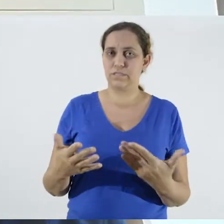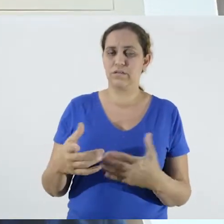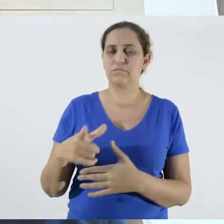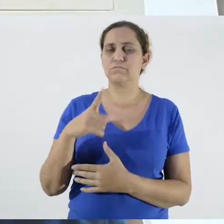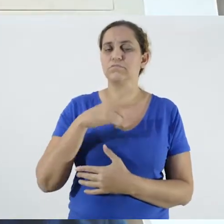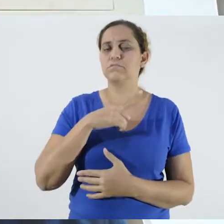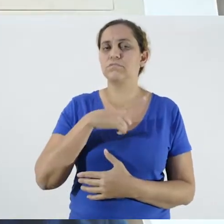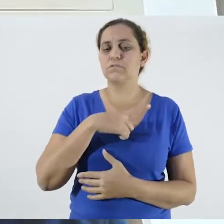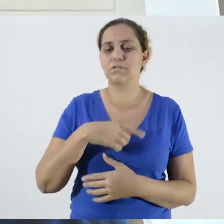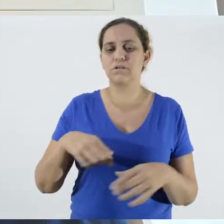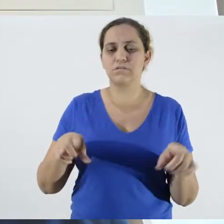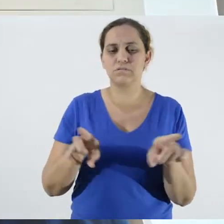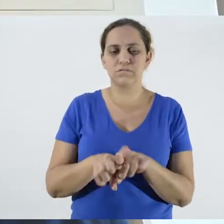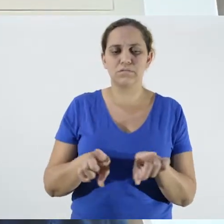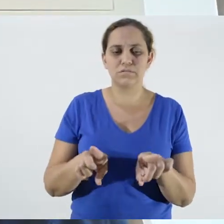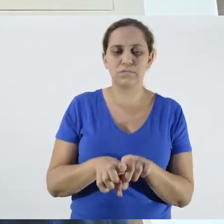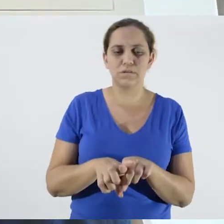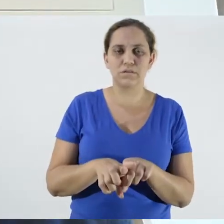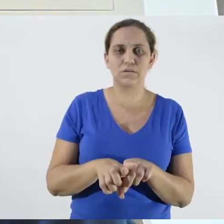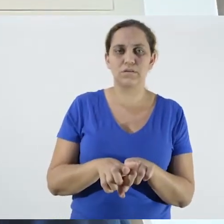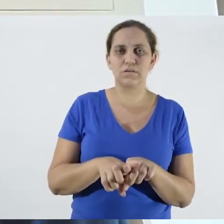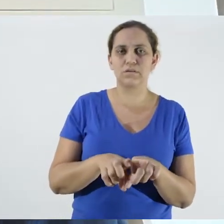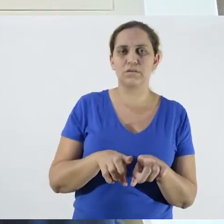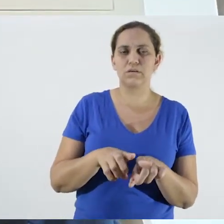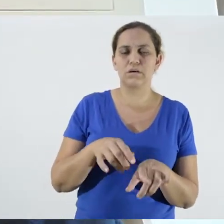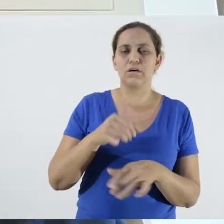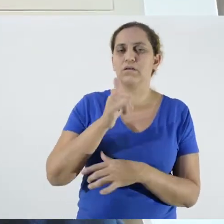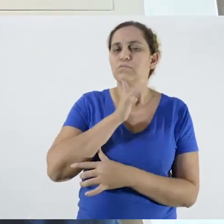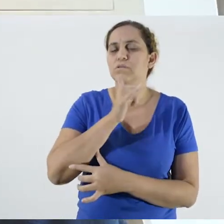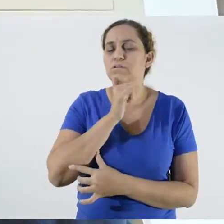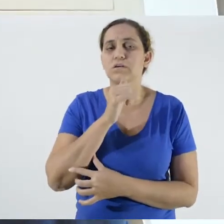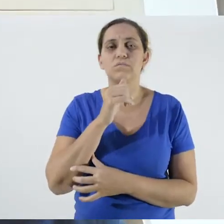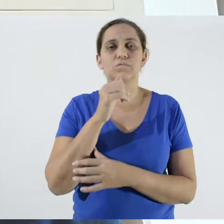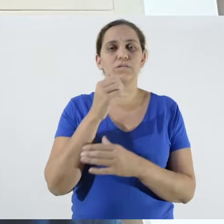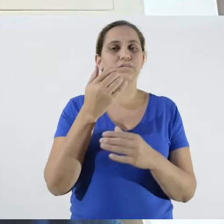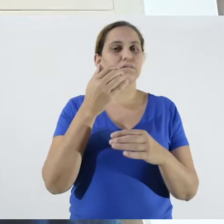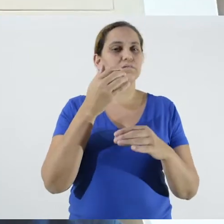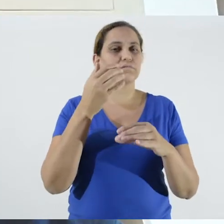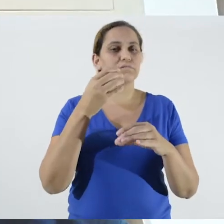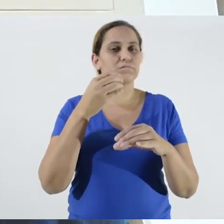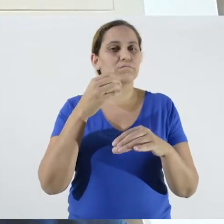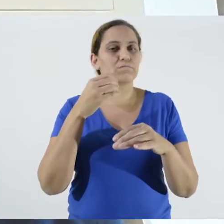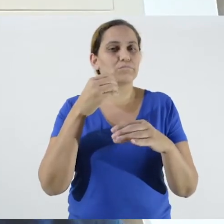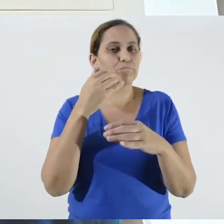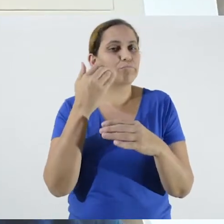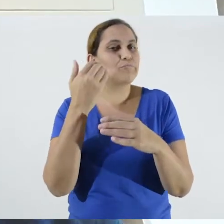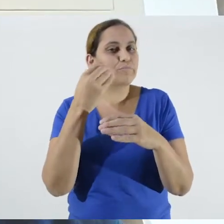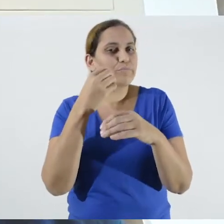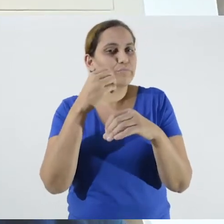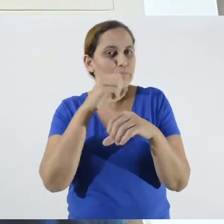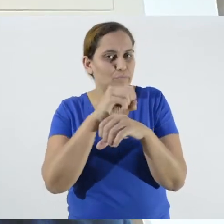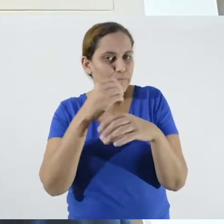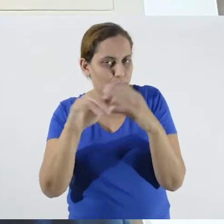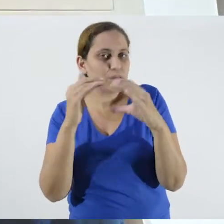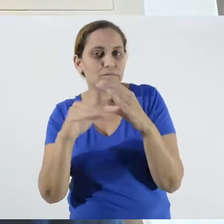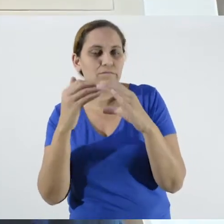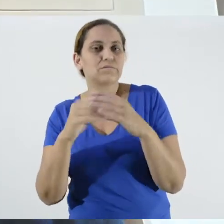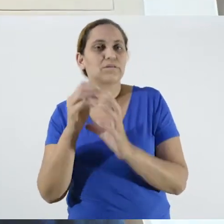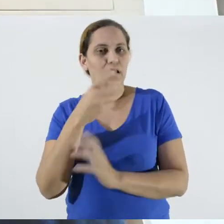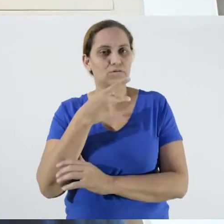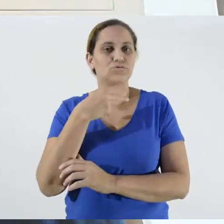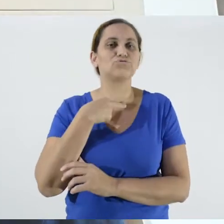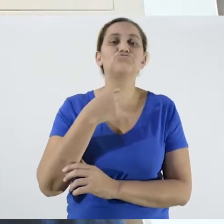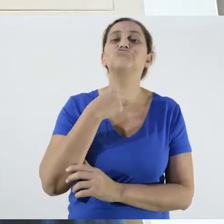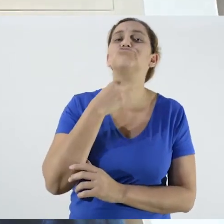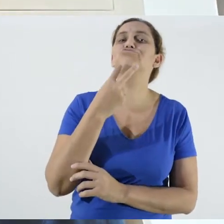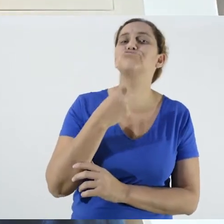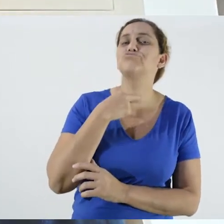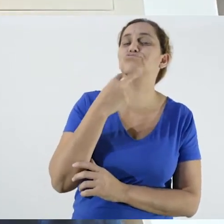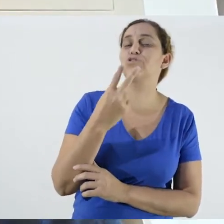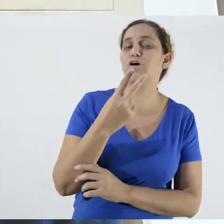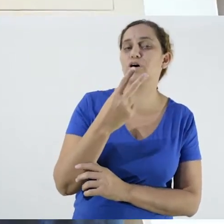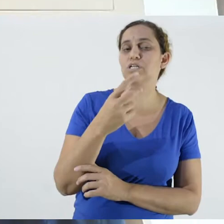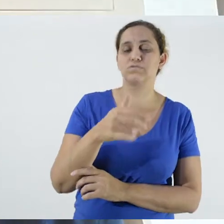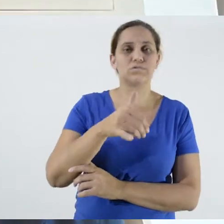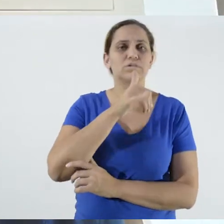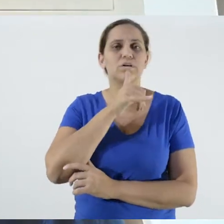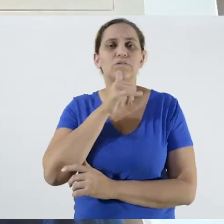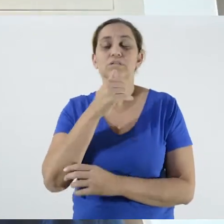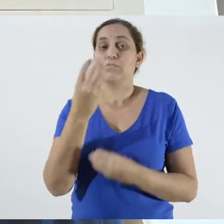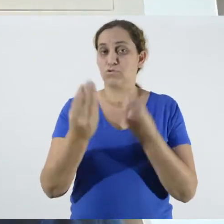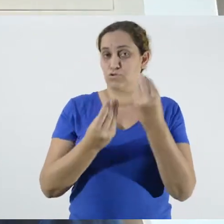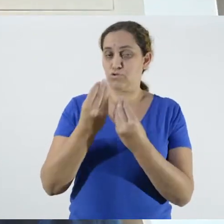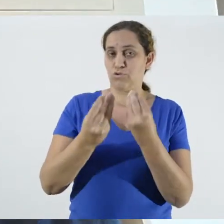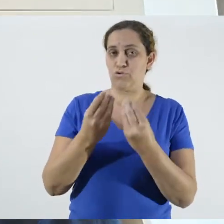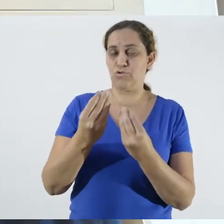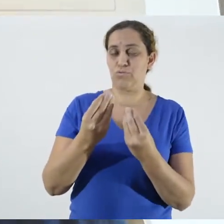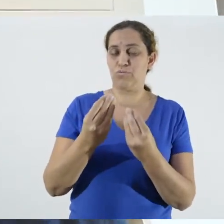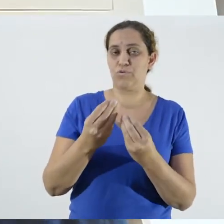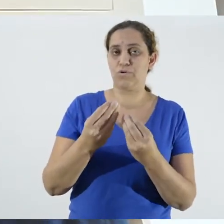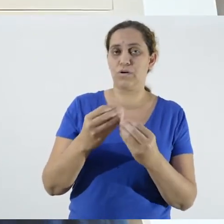and for you to have an idea of how they were produced, I will give an example with